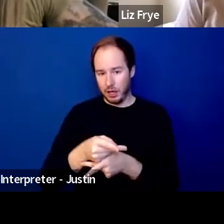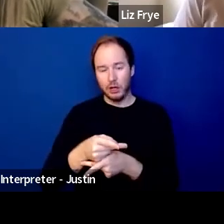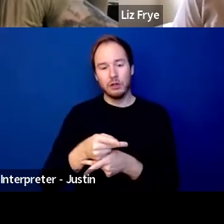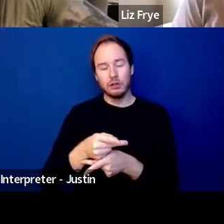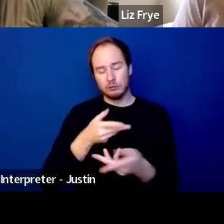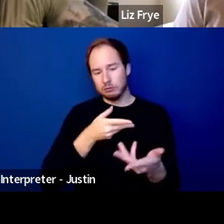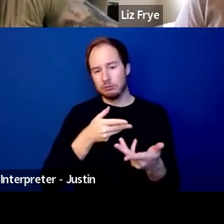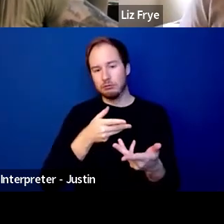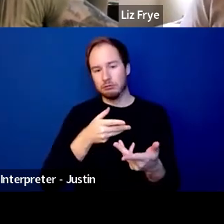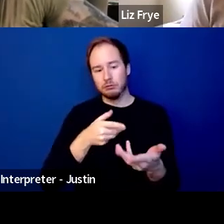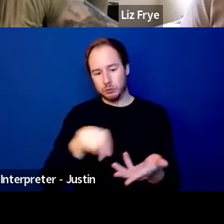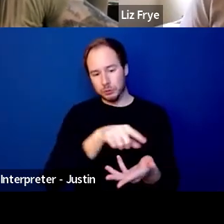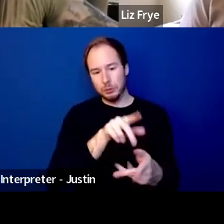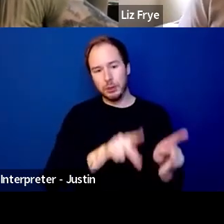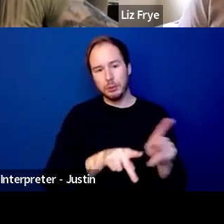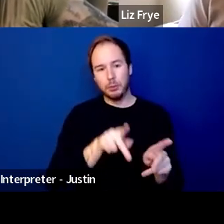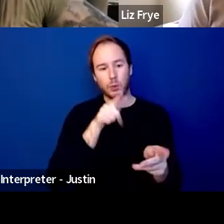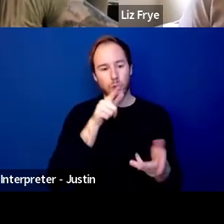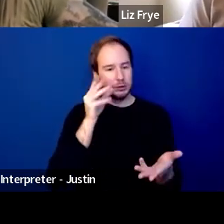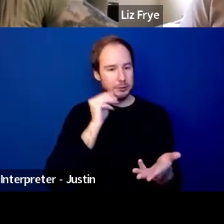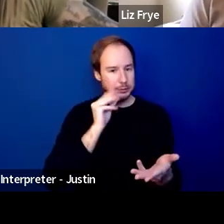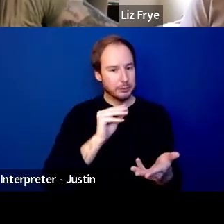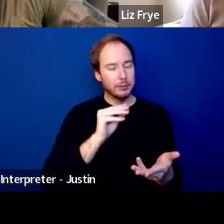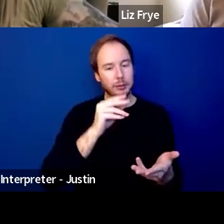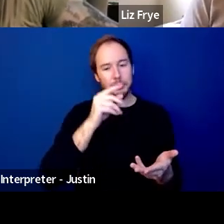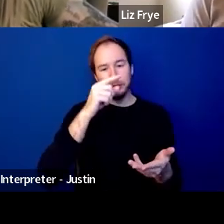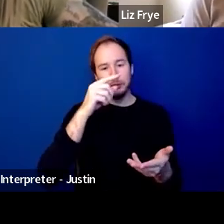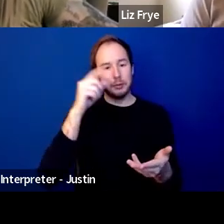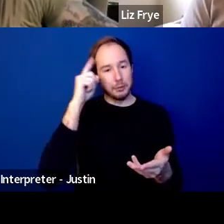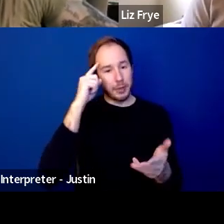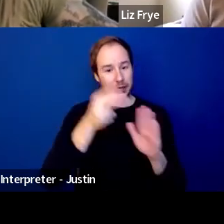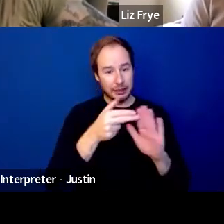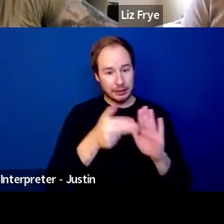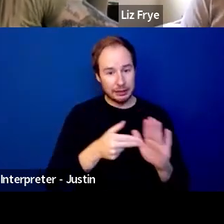that are experiencing mental illness, substance use disorders, homelessness,